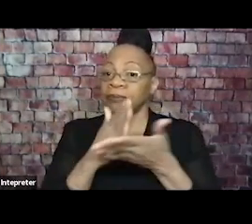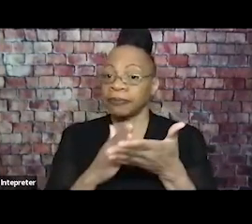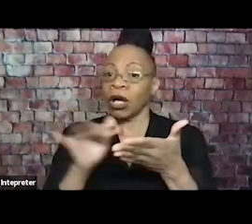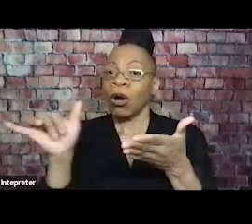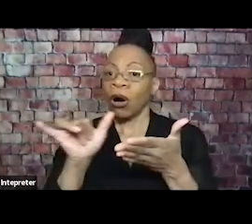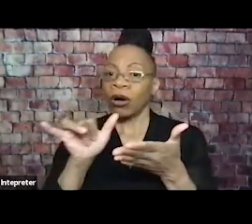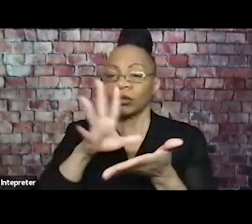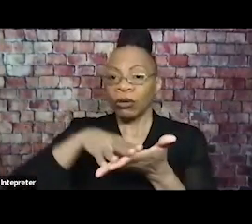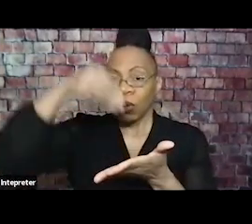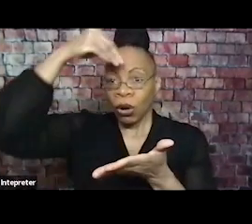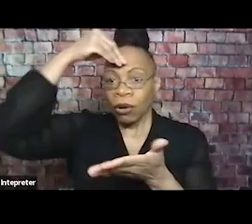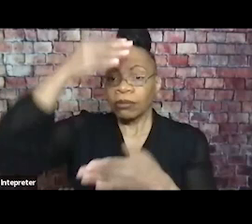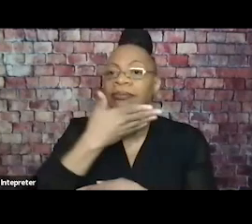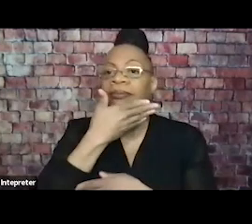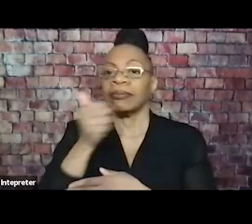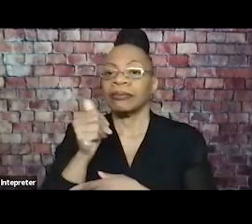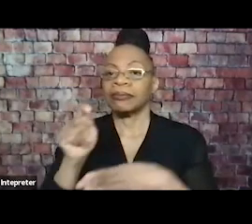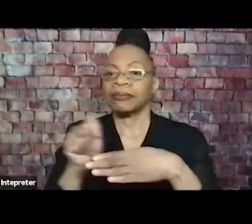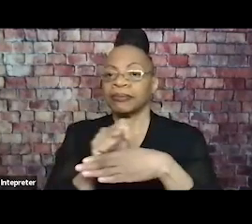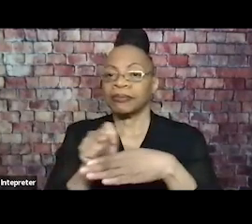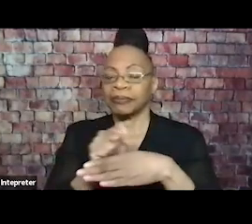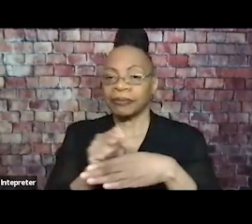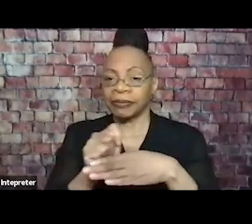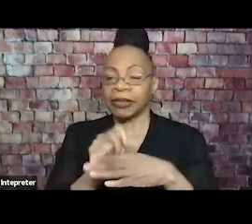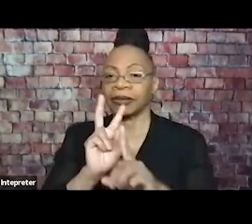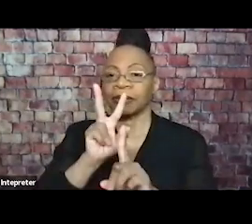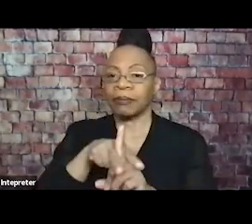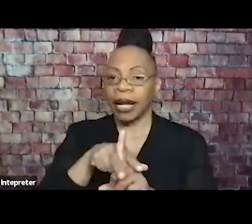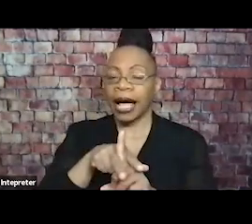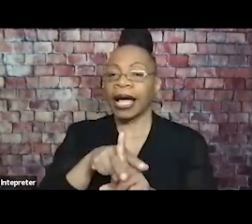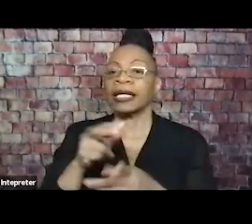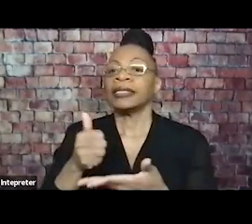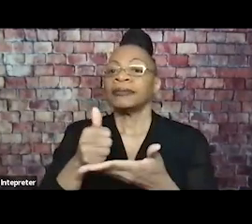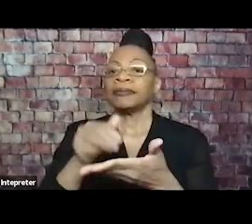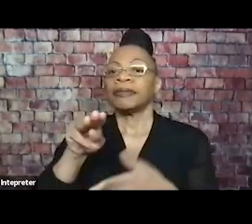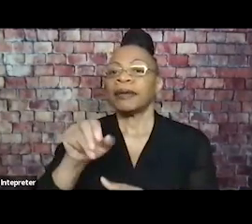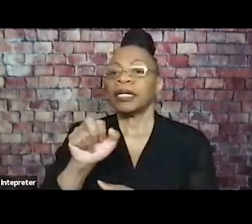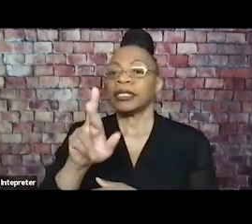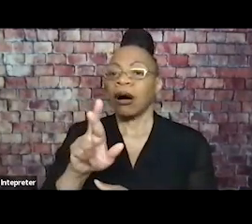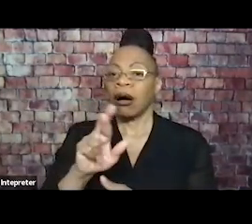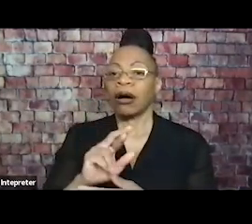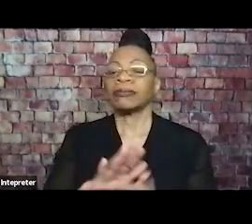some best practices and strategies to help make your MSRs the best that they can be and also to make sure that they're included